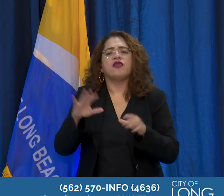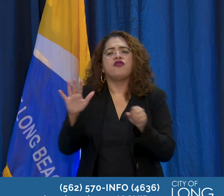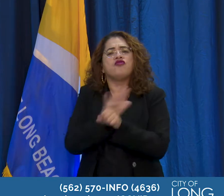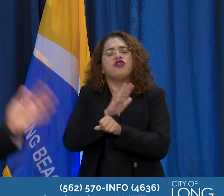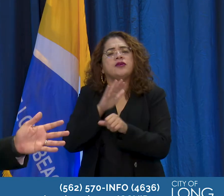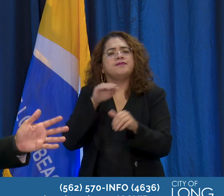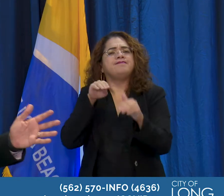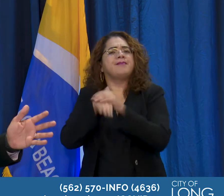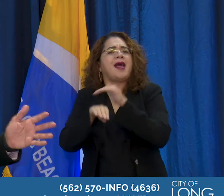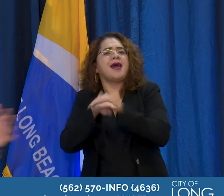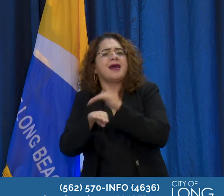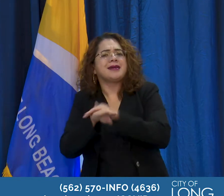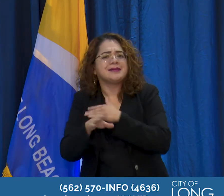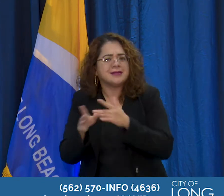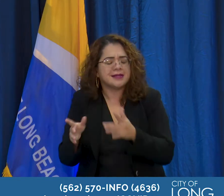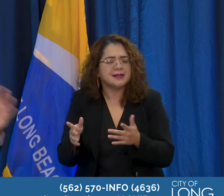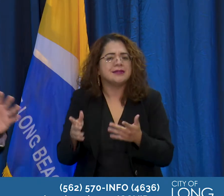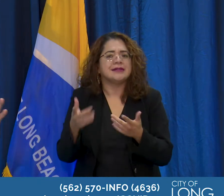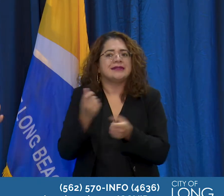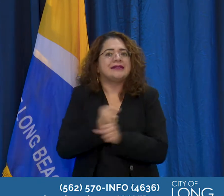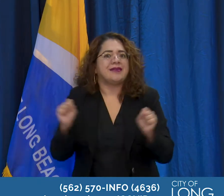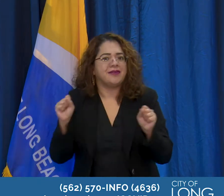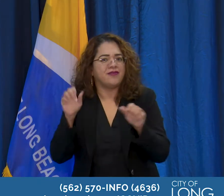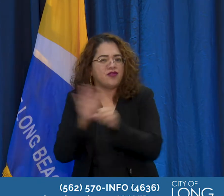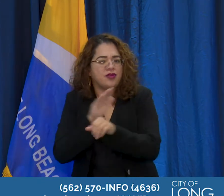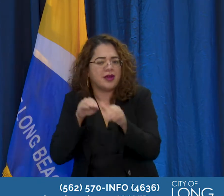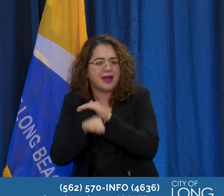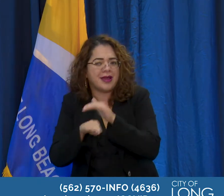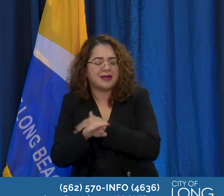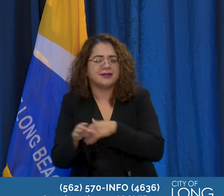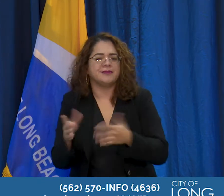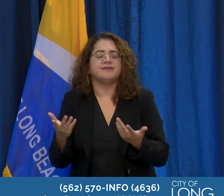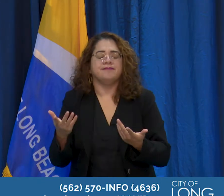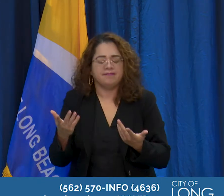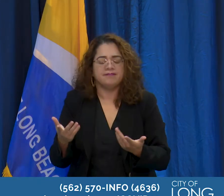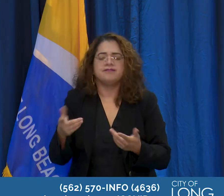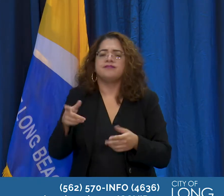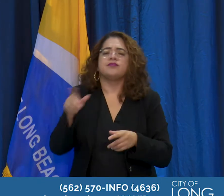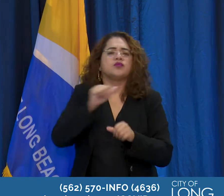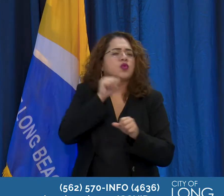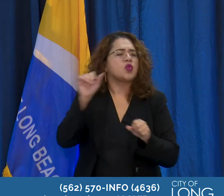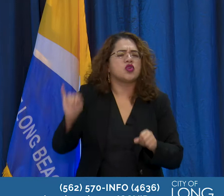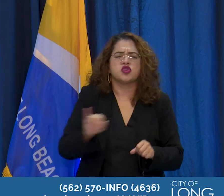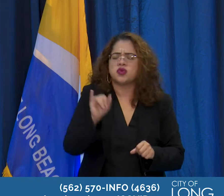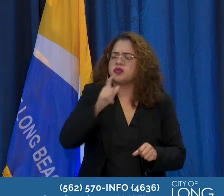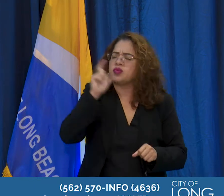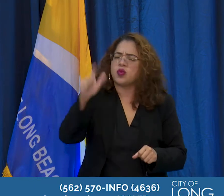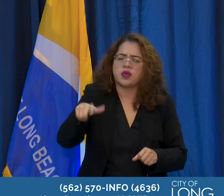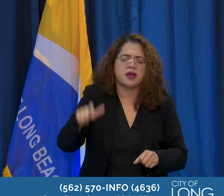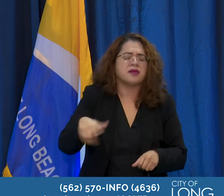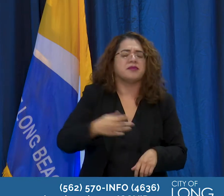And of course all tests are free, you don't need insurance, and we ensure that people have resources around those tests.